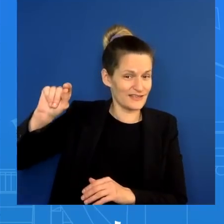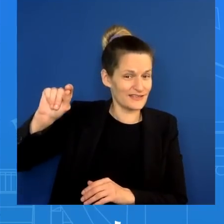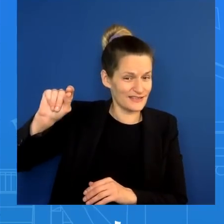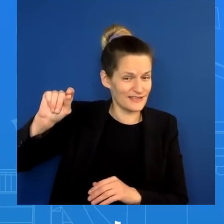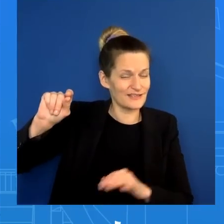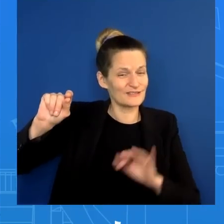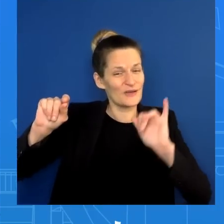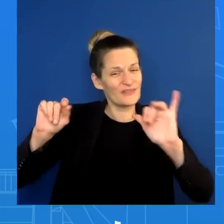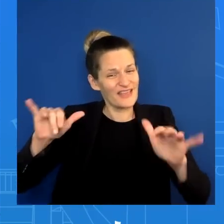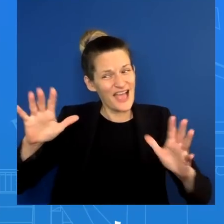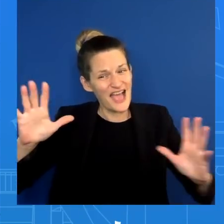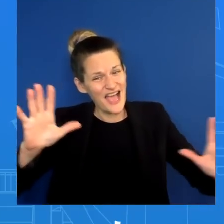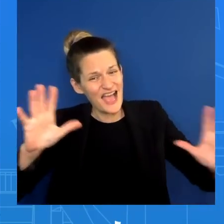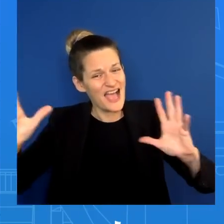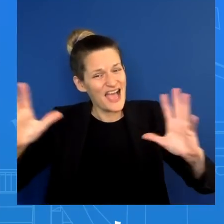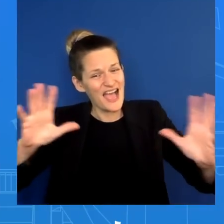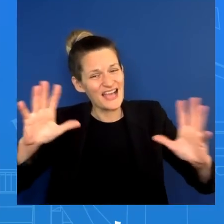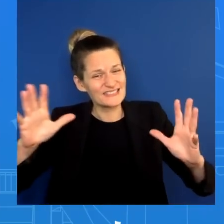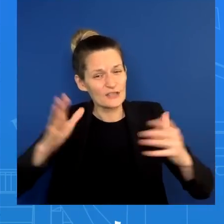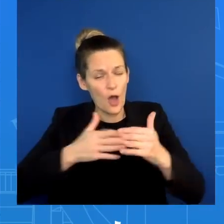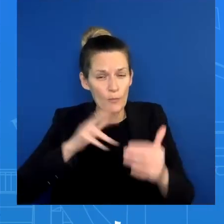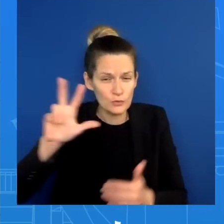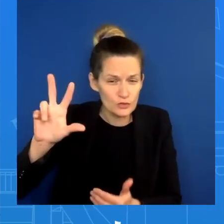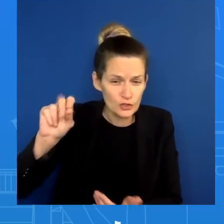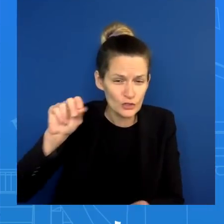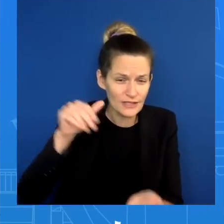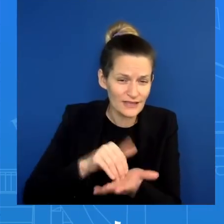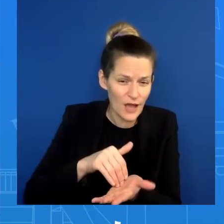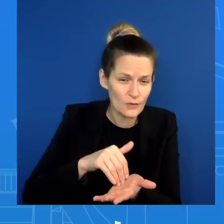And so the other piece of that is a reform, right,